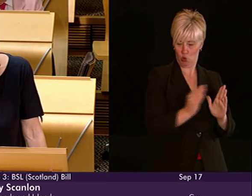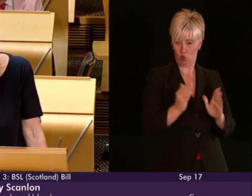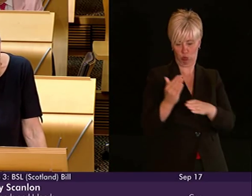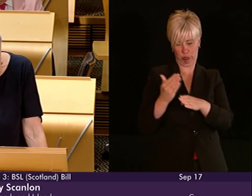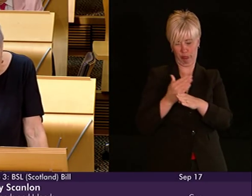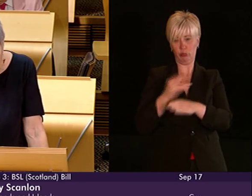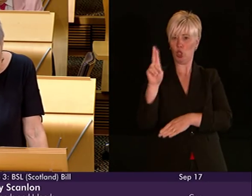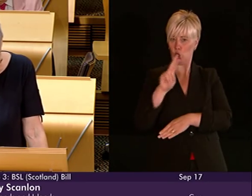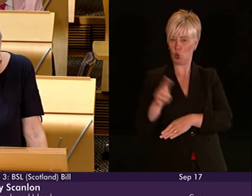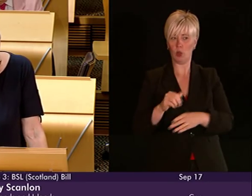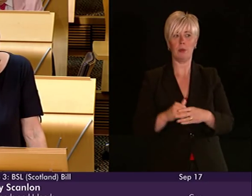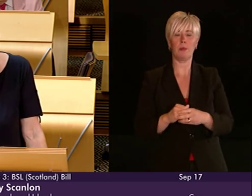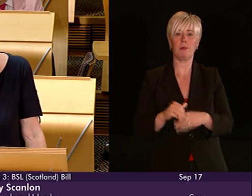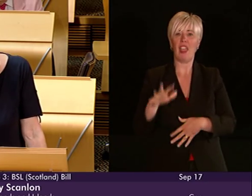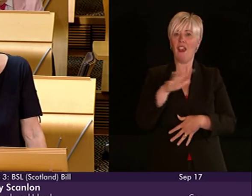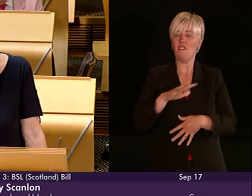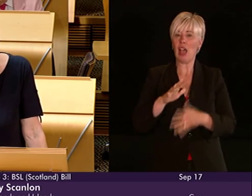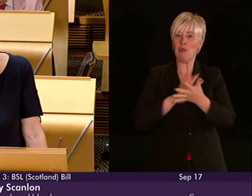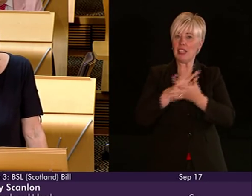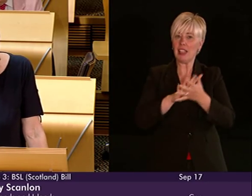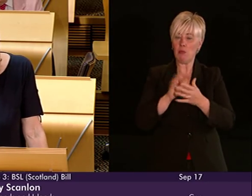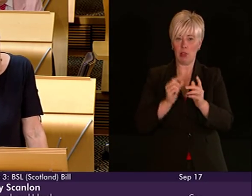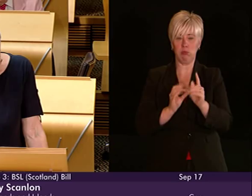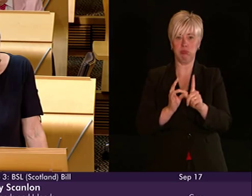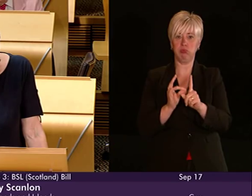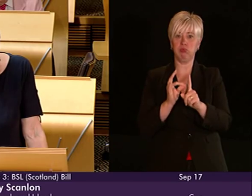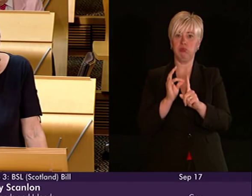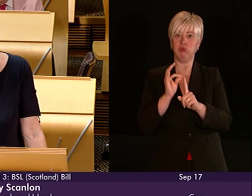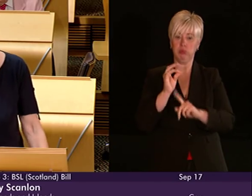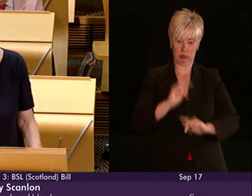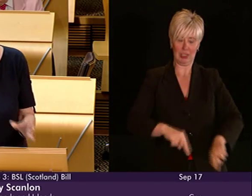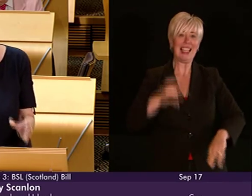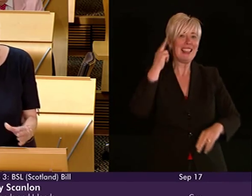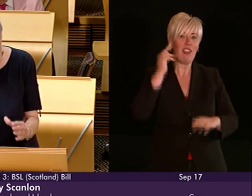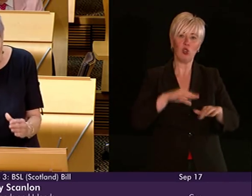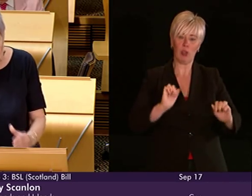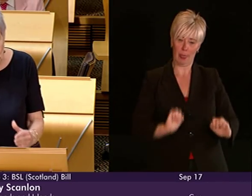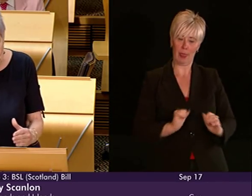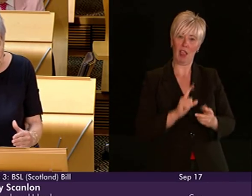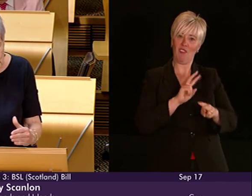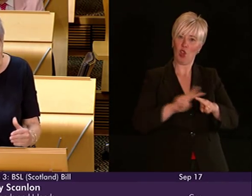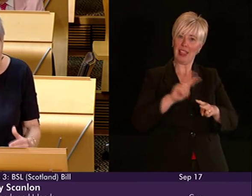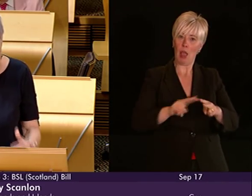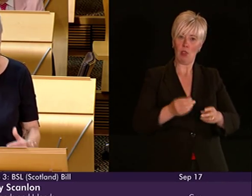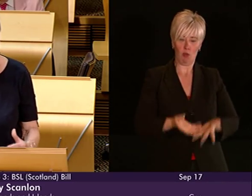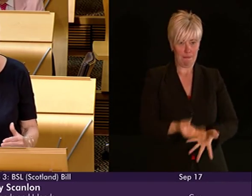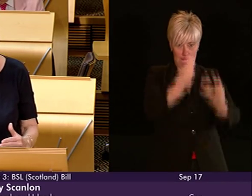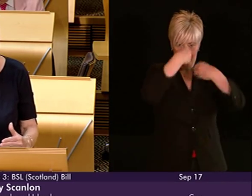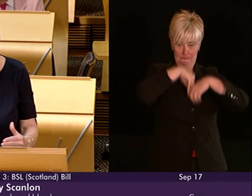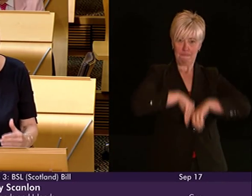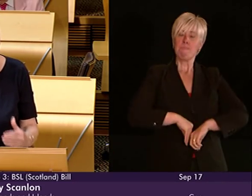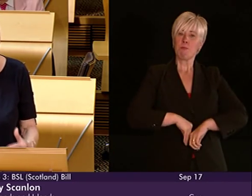Family sign language improves deaf children’s vocabulary and contributes so positively to